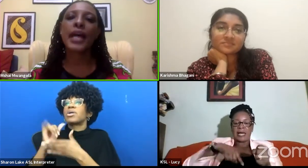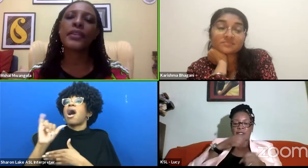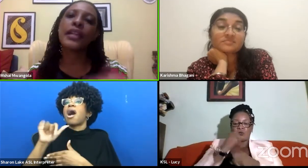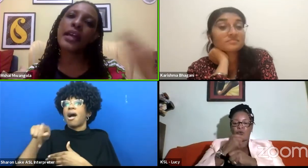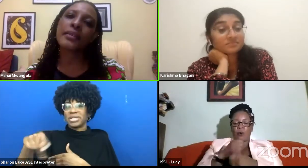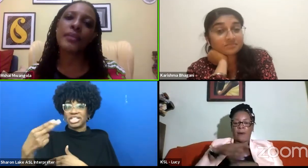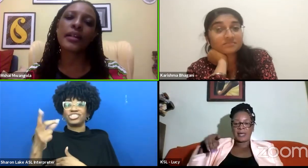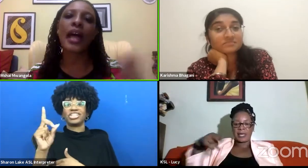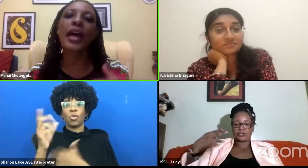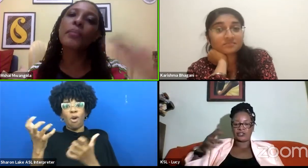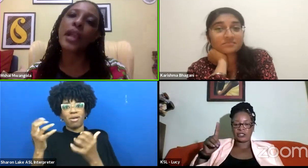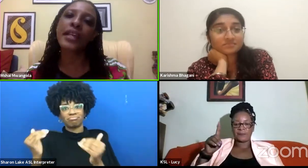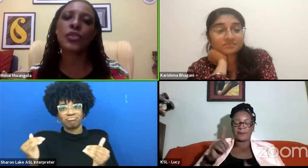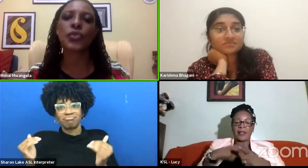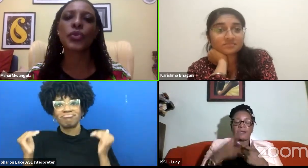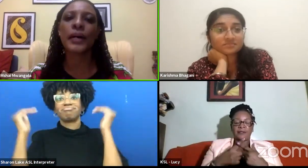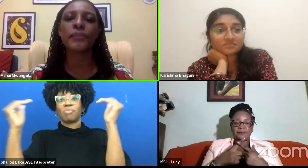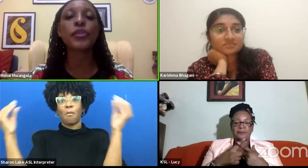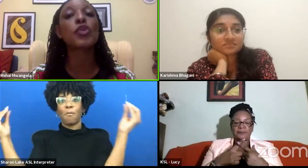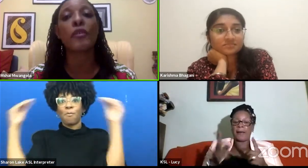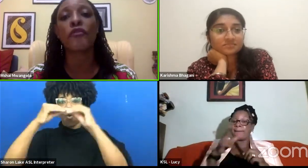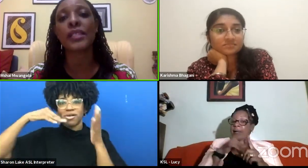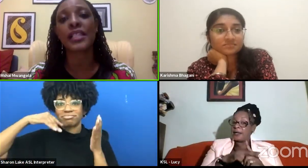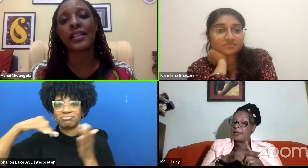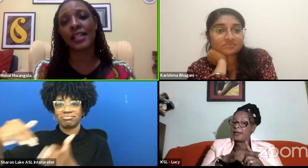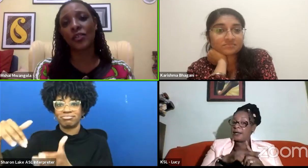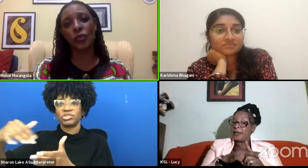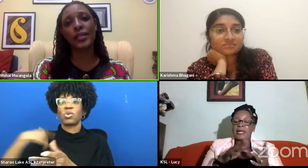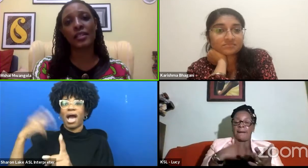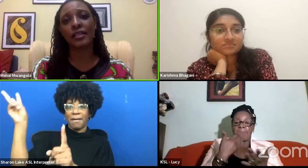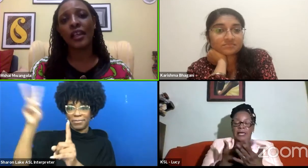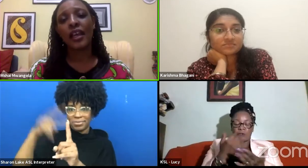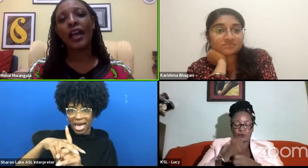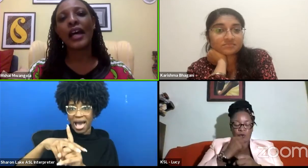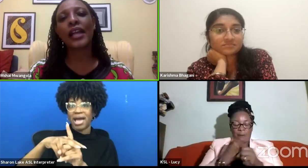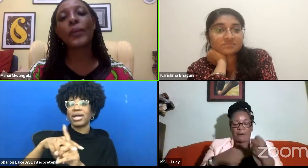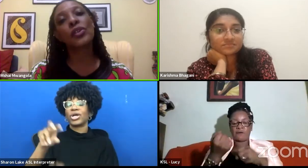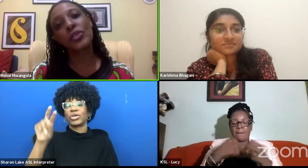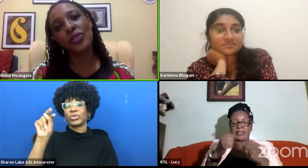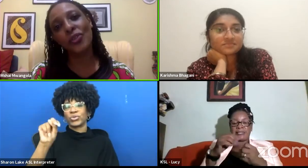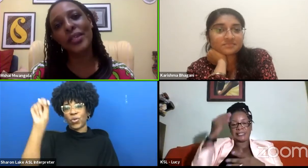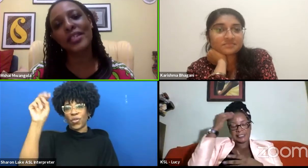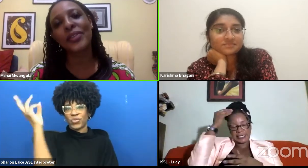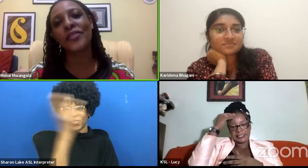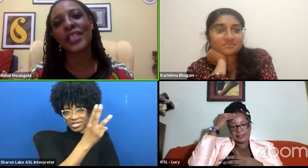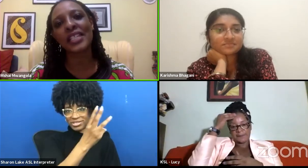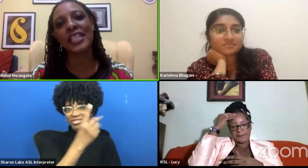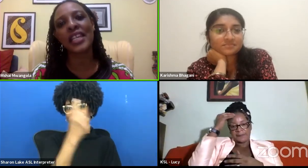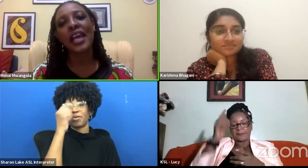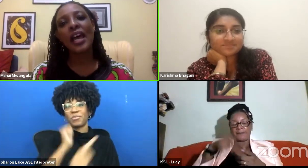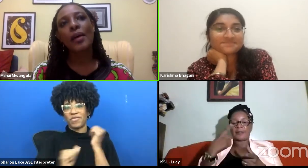And then I applied to do performance studies at Northwestern. And I went on to Northwestern University.